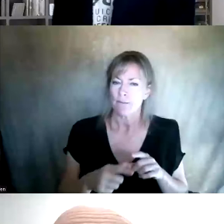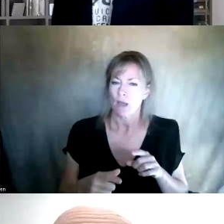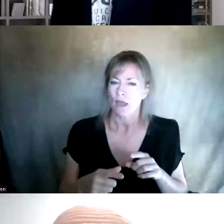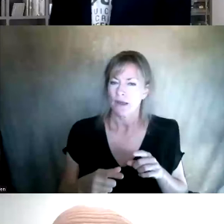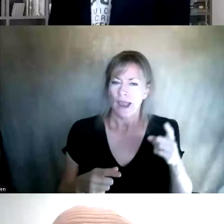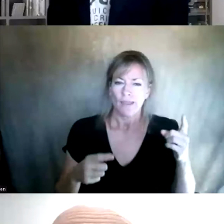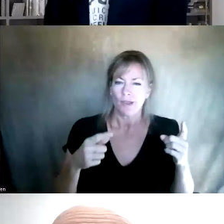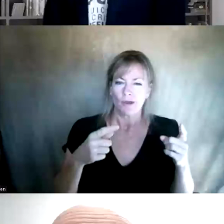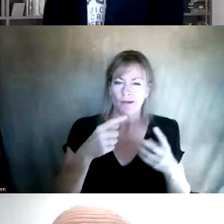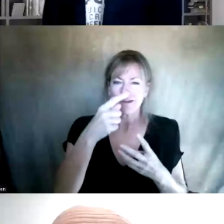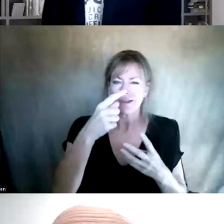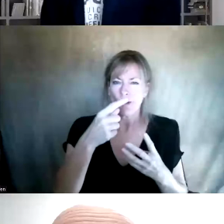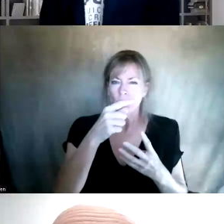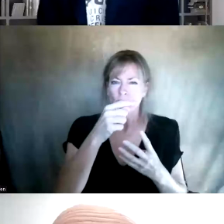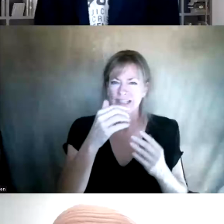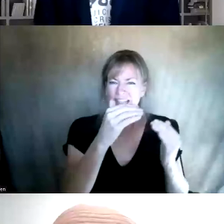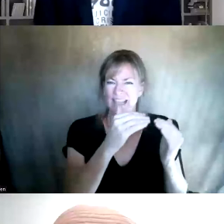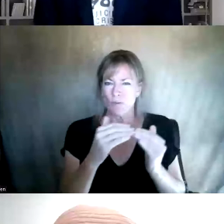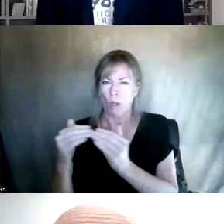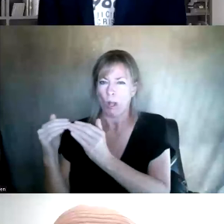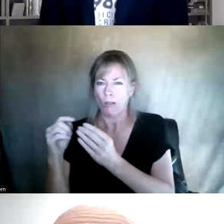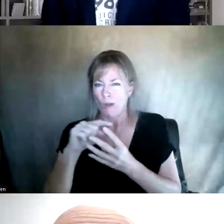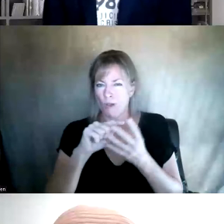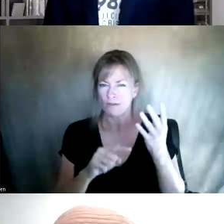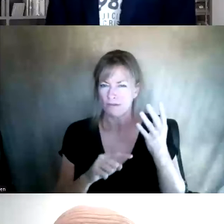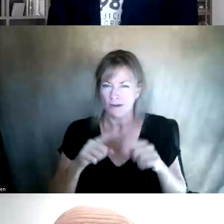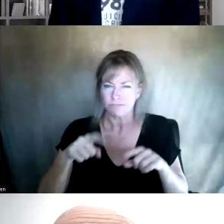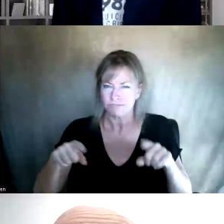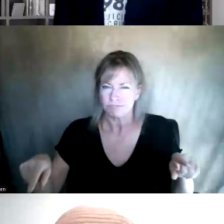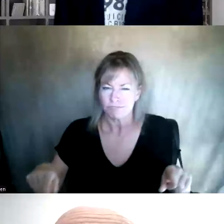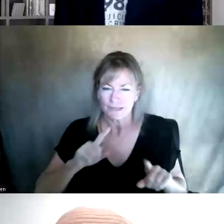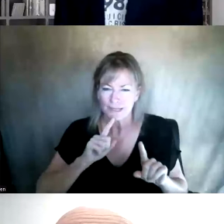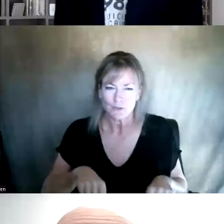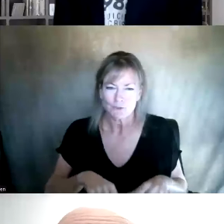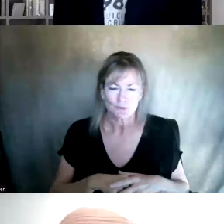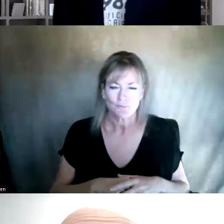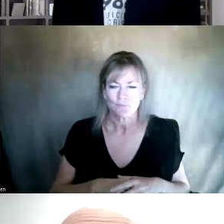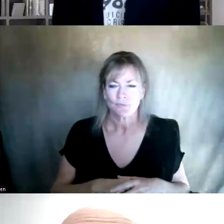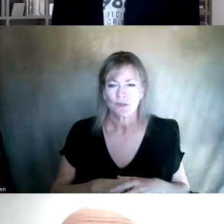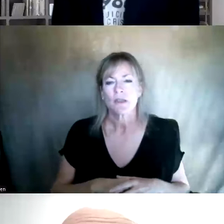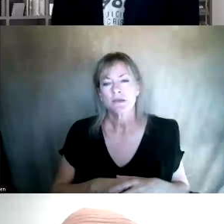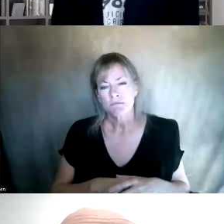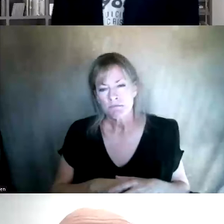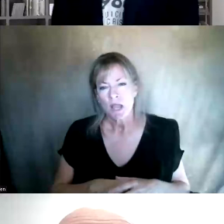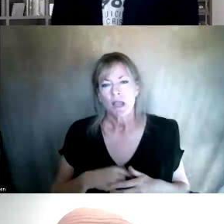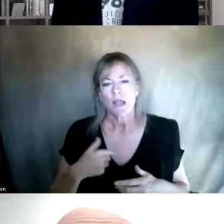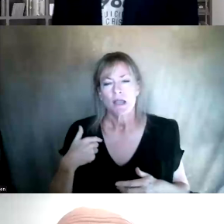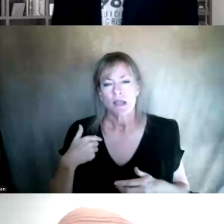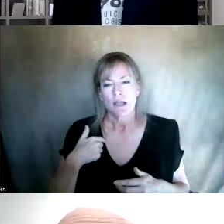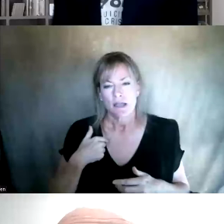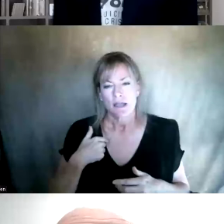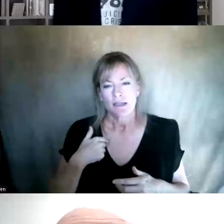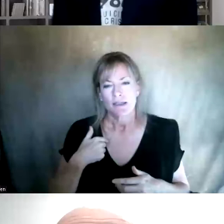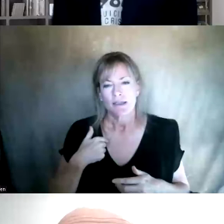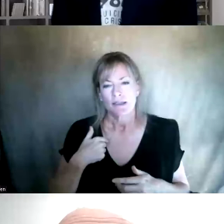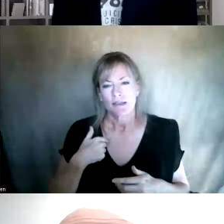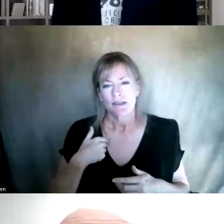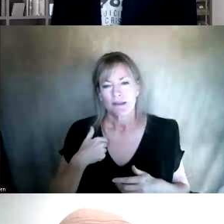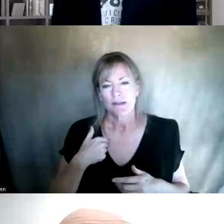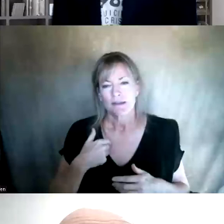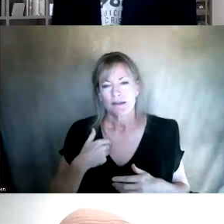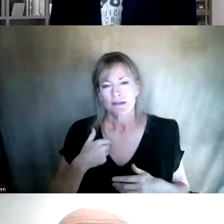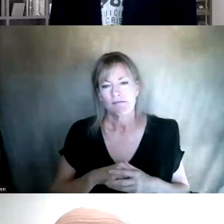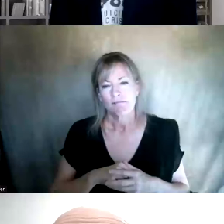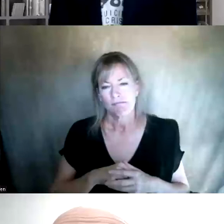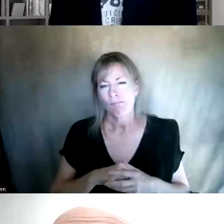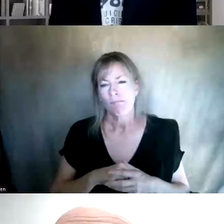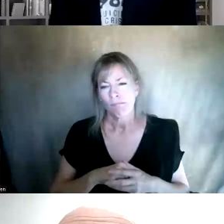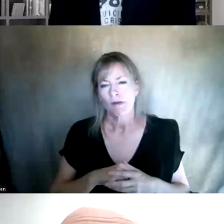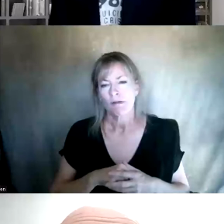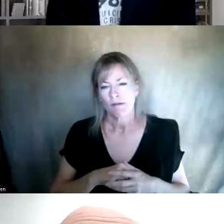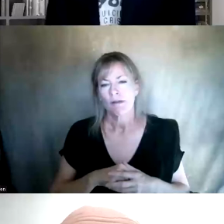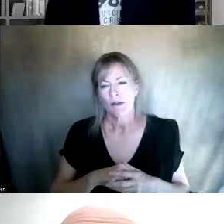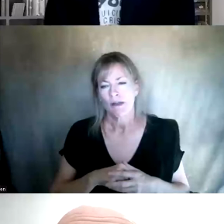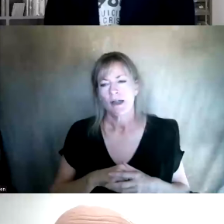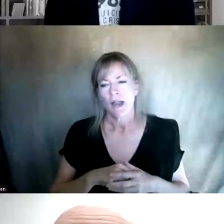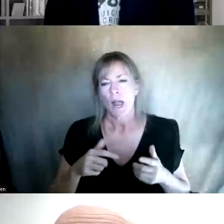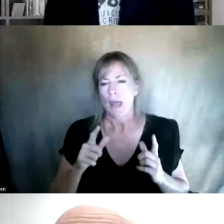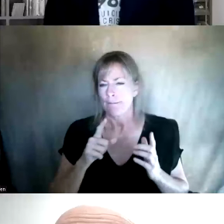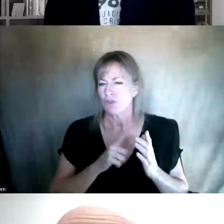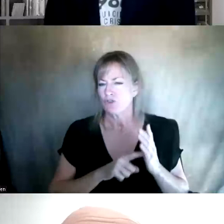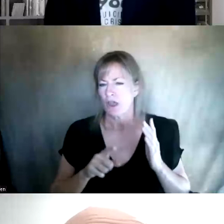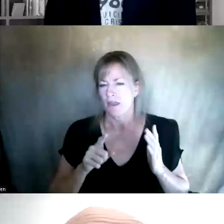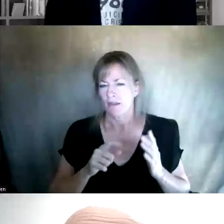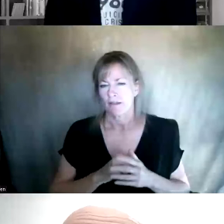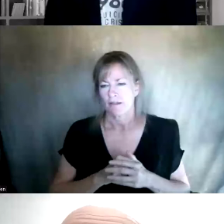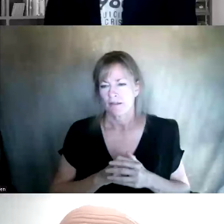OVER THE PLACE. >>: OKAY. YEAH. LET ME CHECK. BY ANY CHANCE